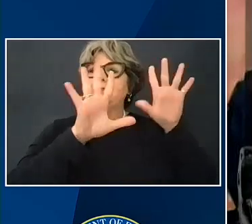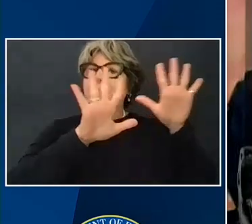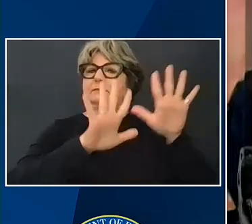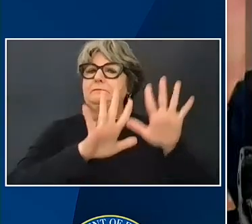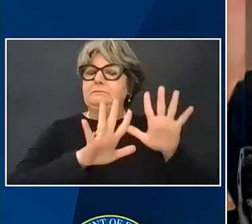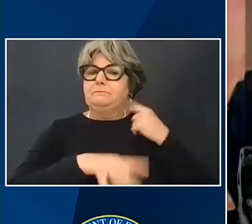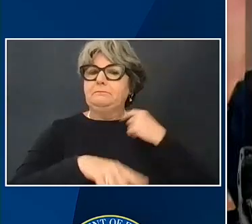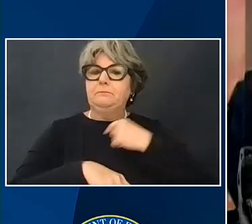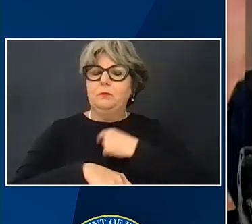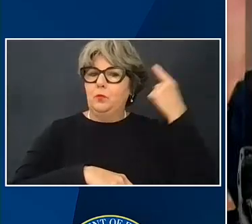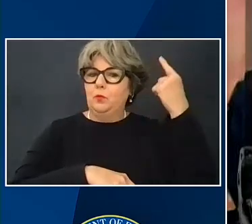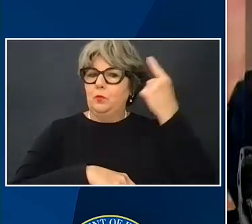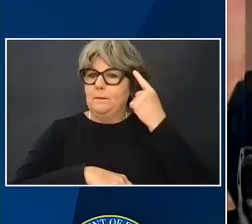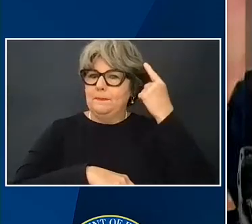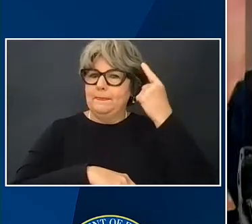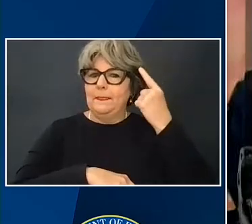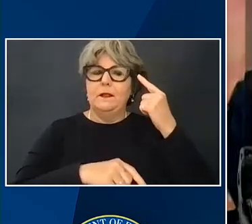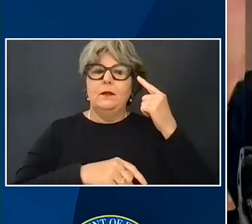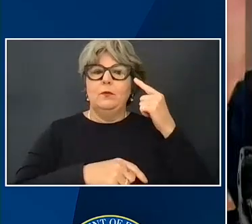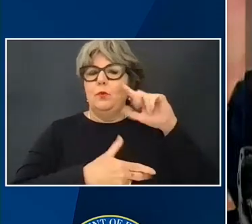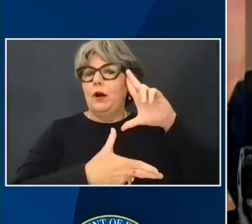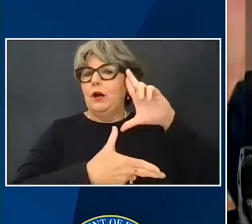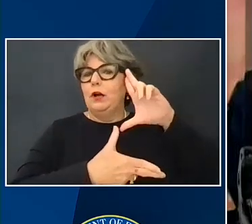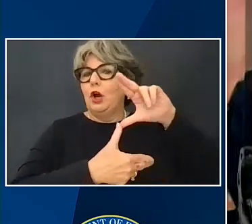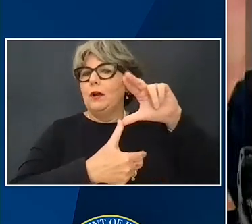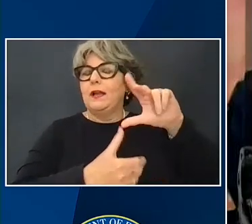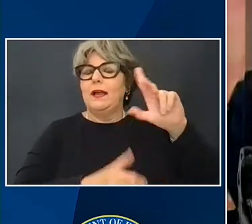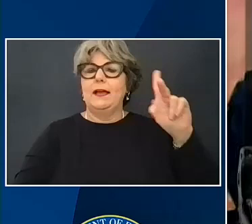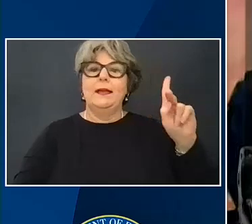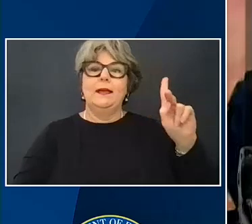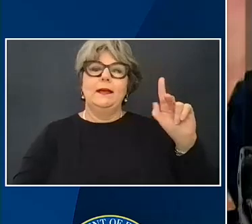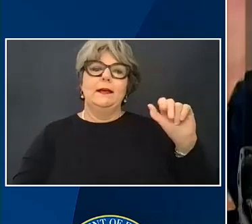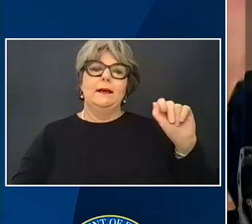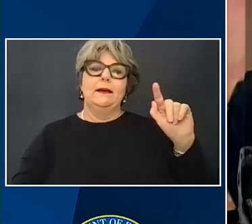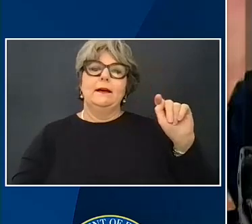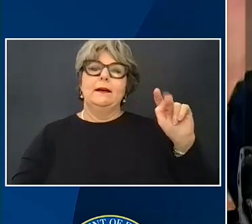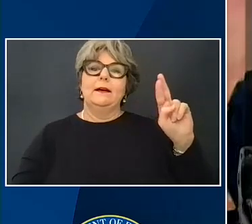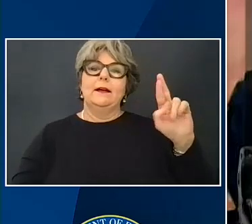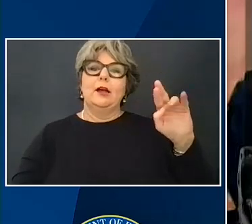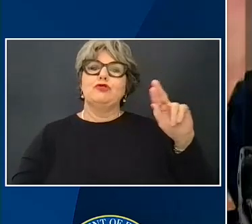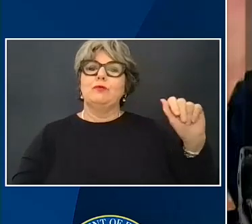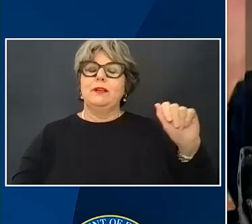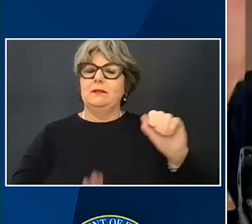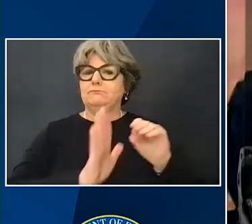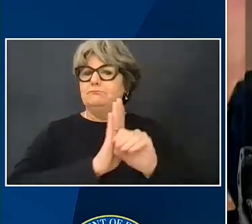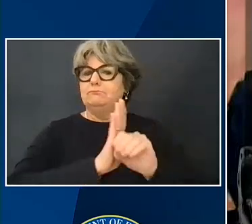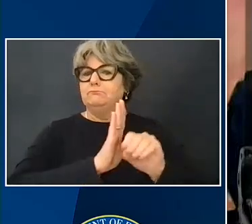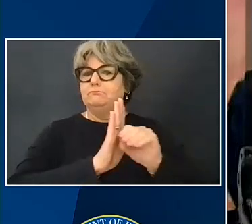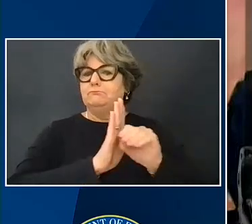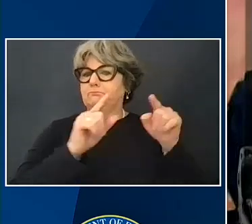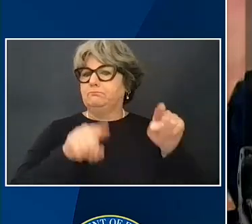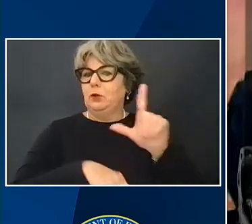Katrina meant for institutions. We have a situation where we've had